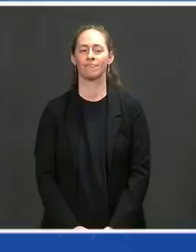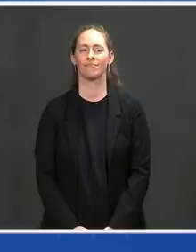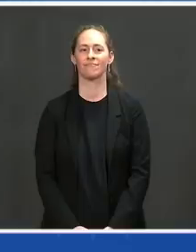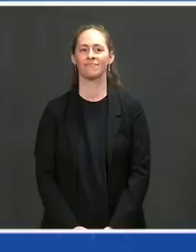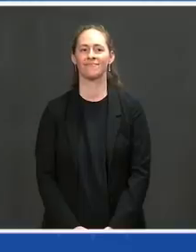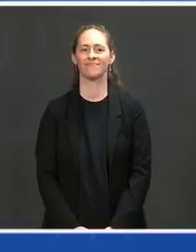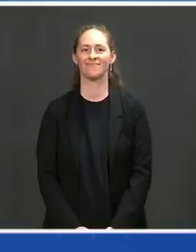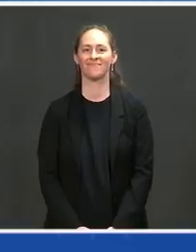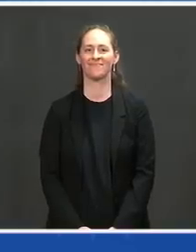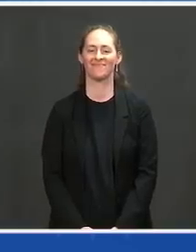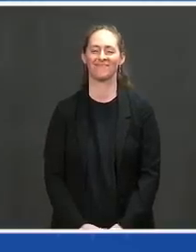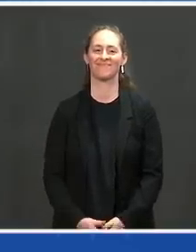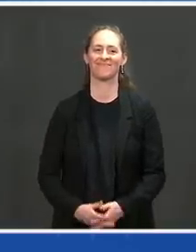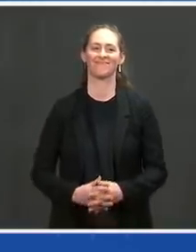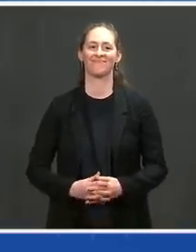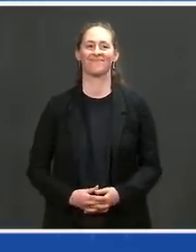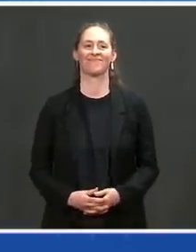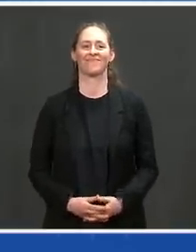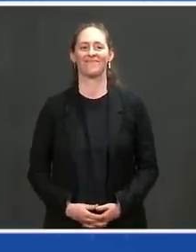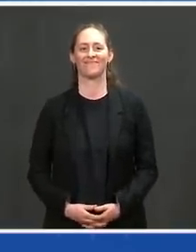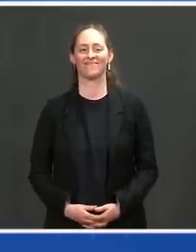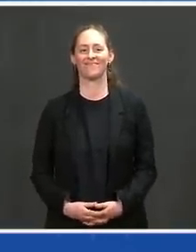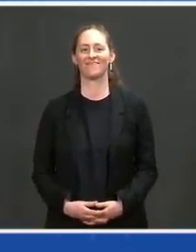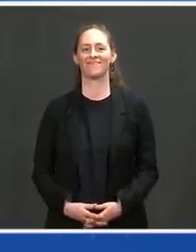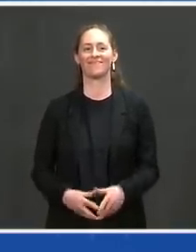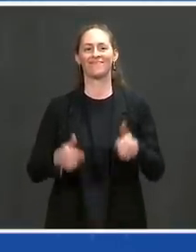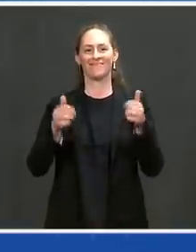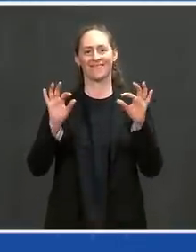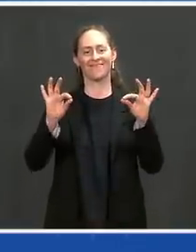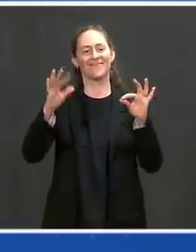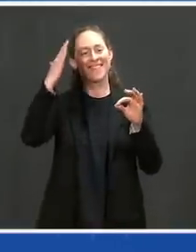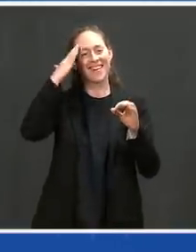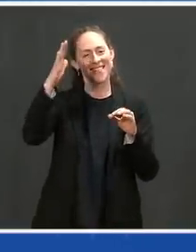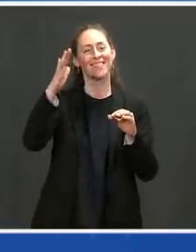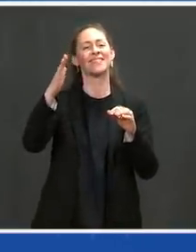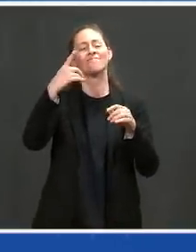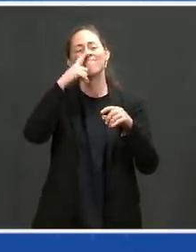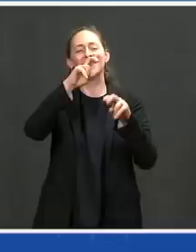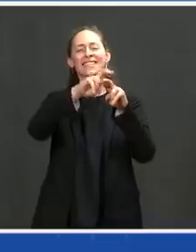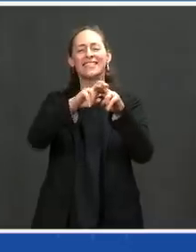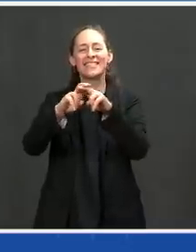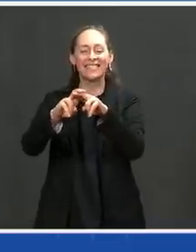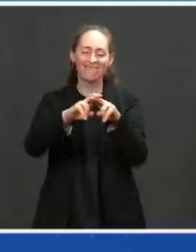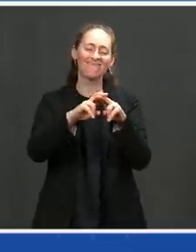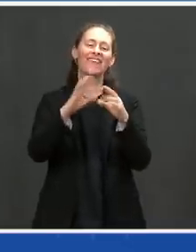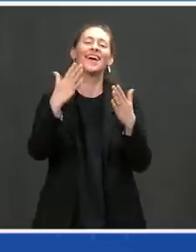The President: Please, please sit down. Thank you. Thank you. Good afternoon.